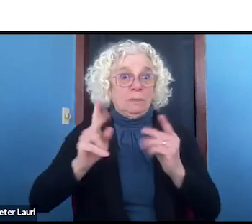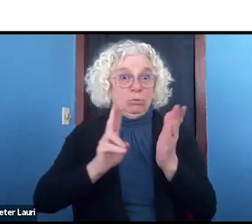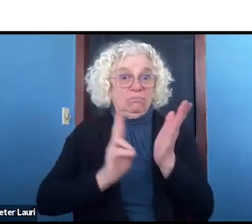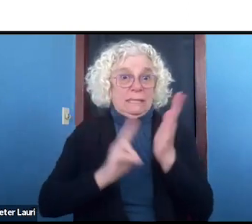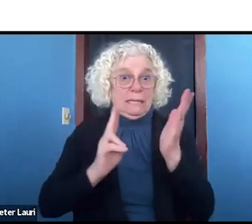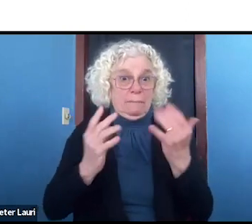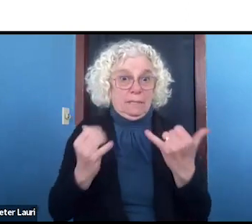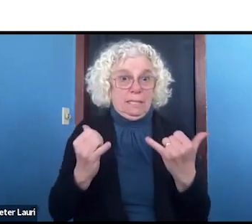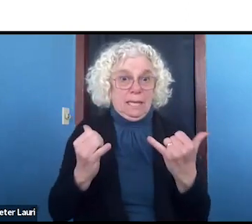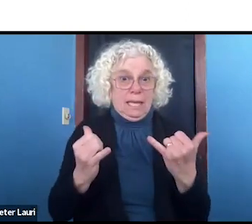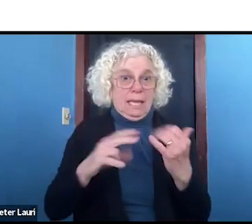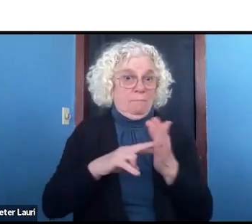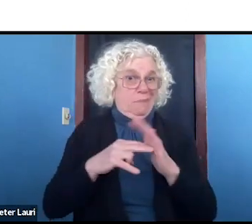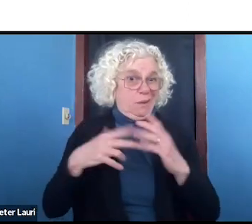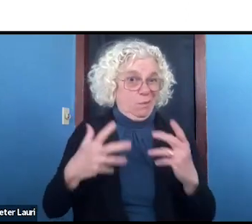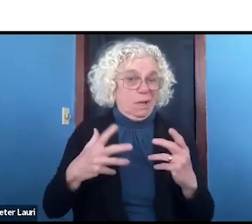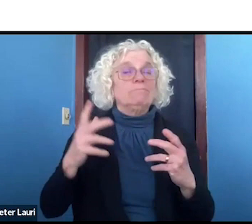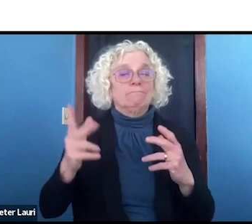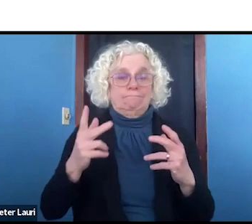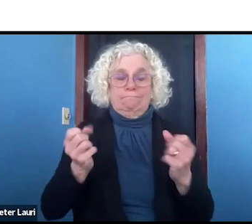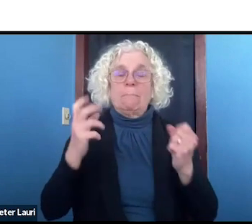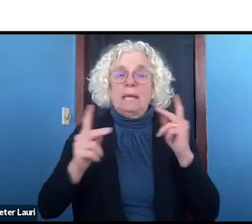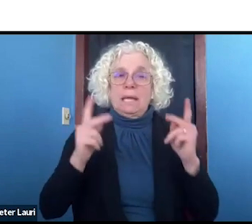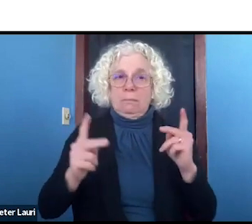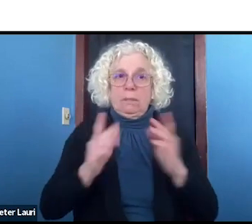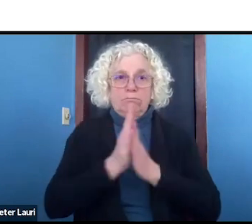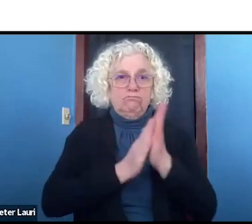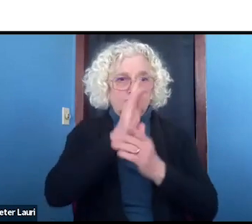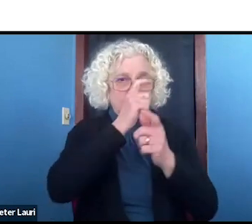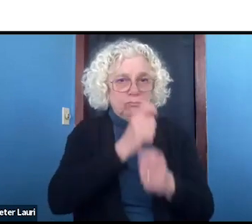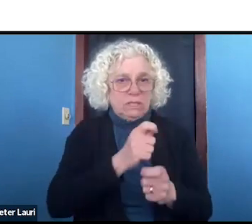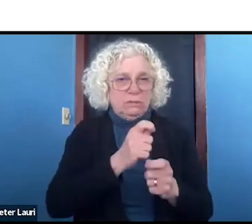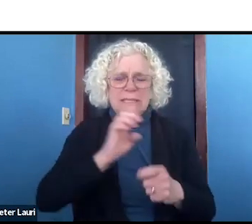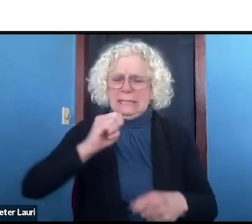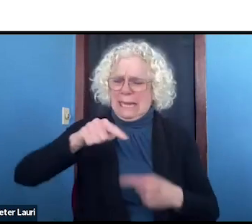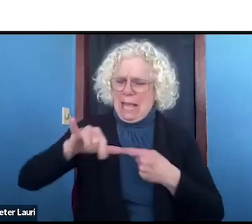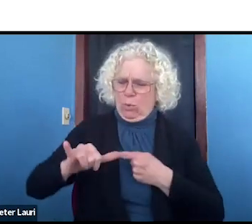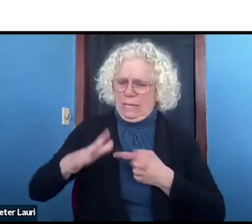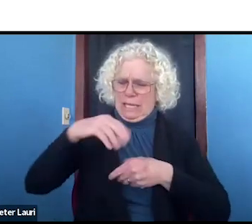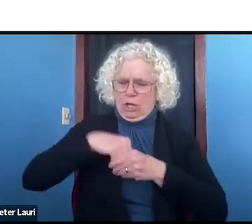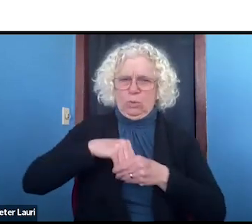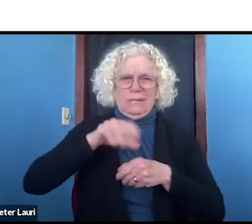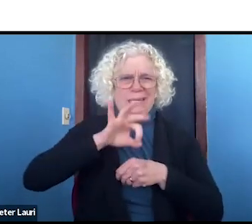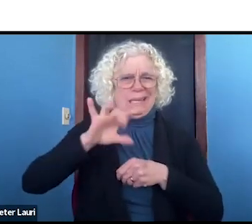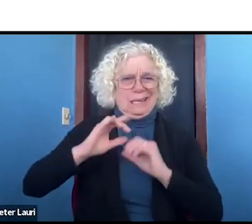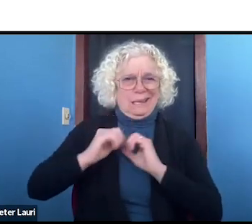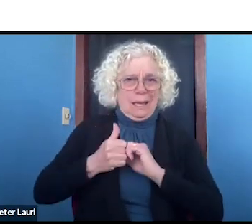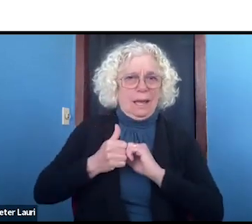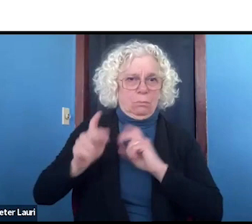that there is a lot of interest in how we embed equity throughout the 1988 crisis response system.